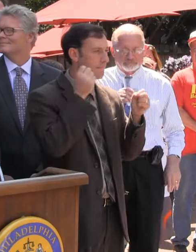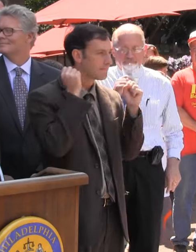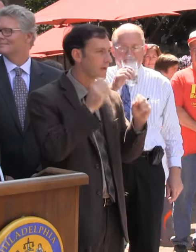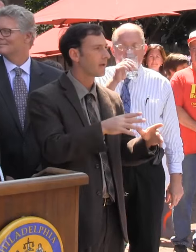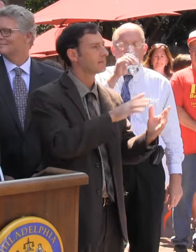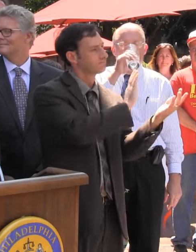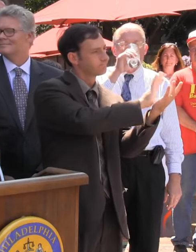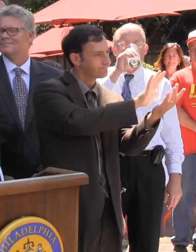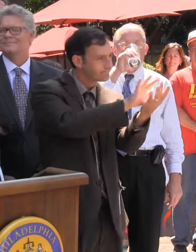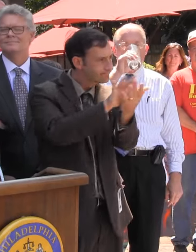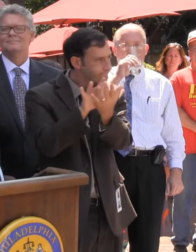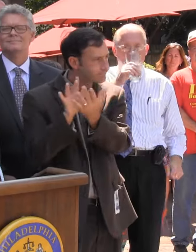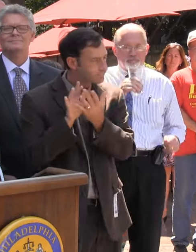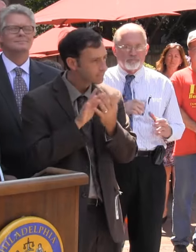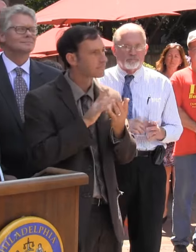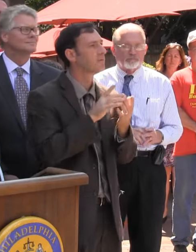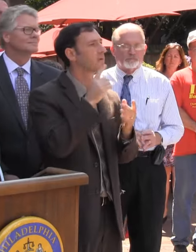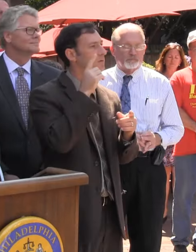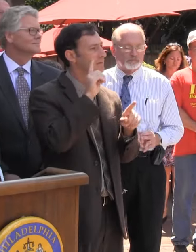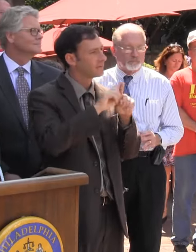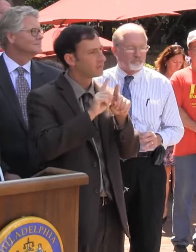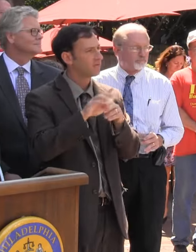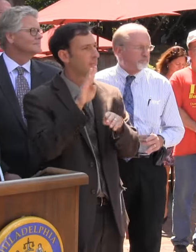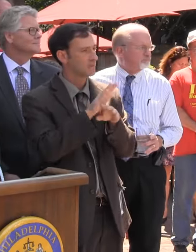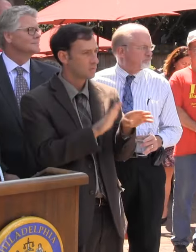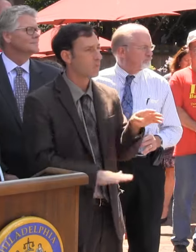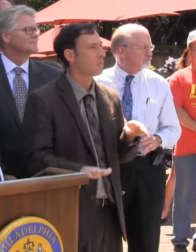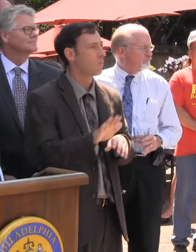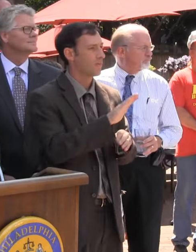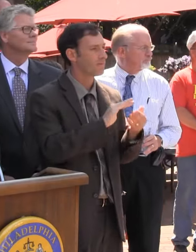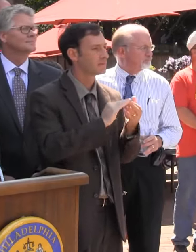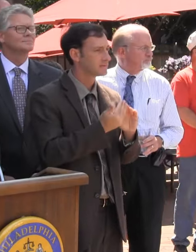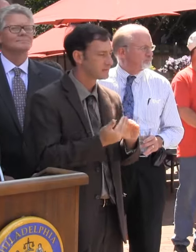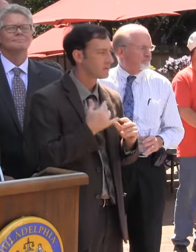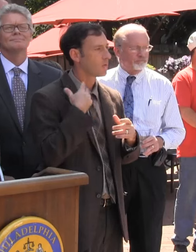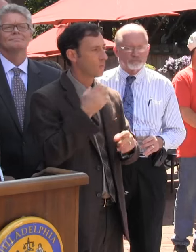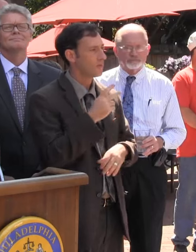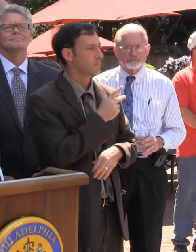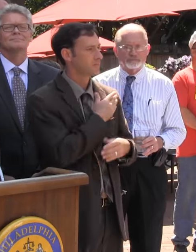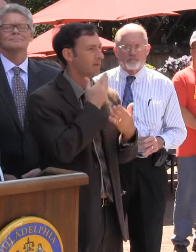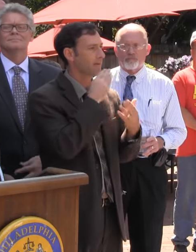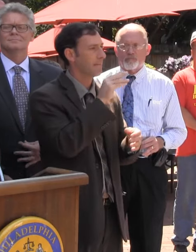that we've made to businesses across the city. I want to personally thank Huston who's been